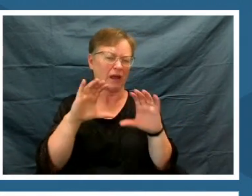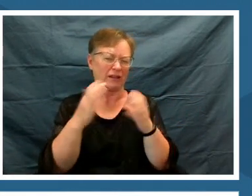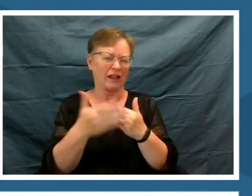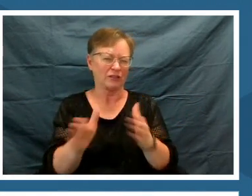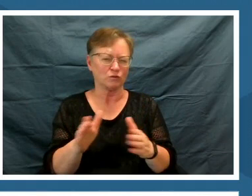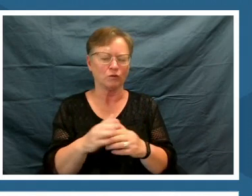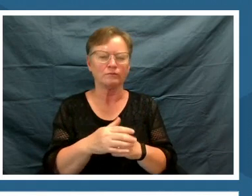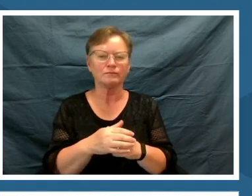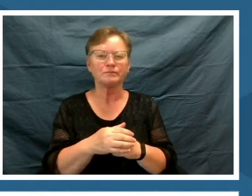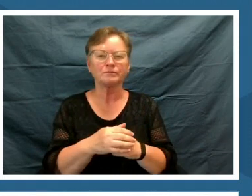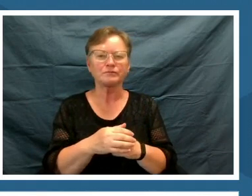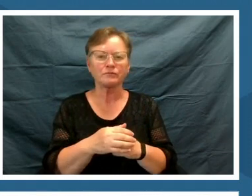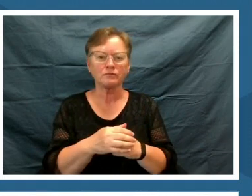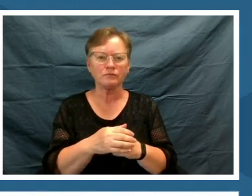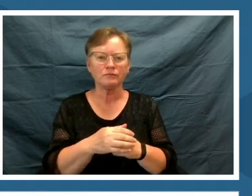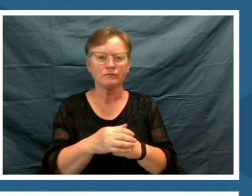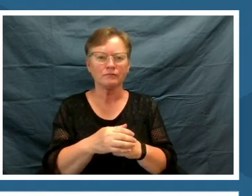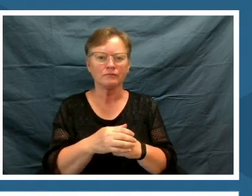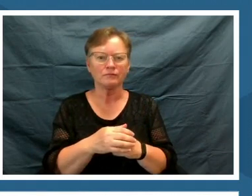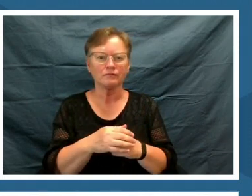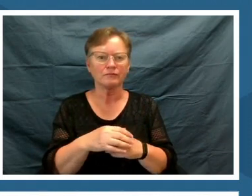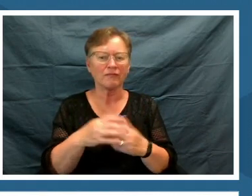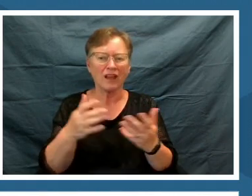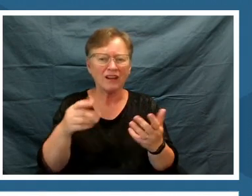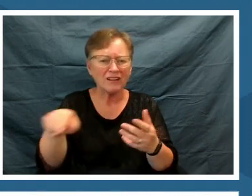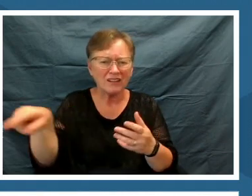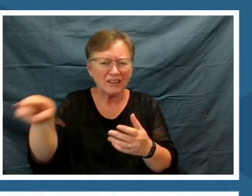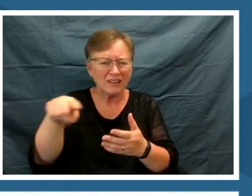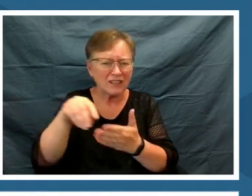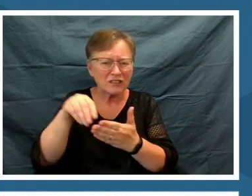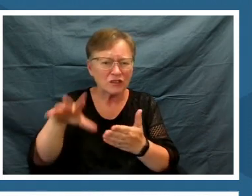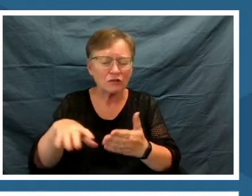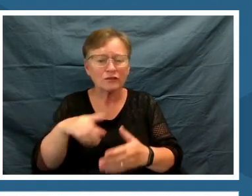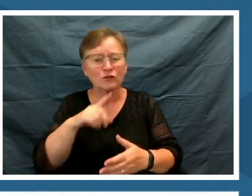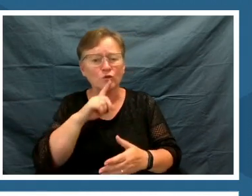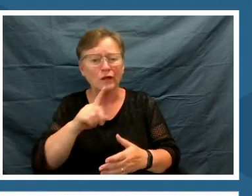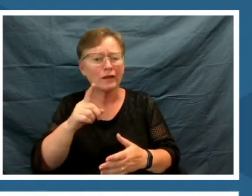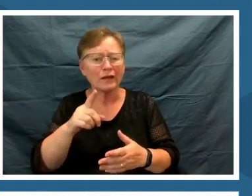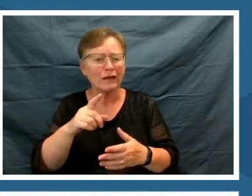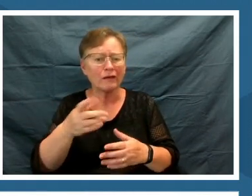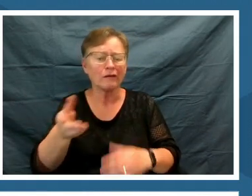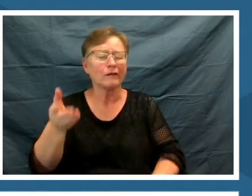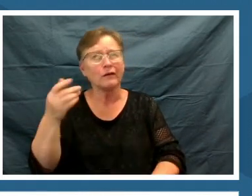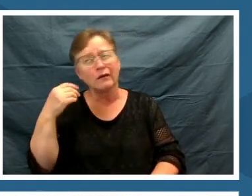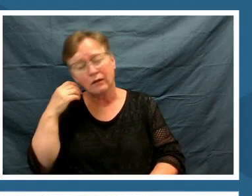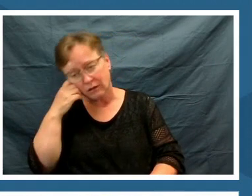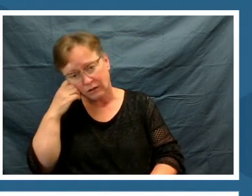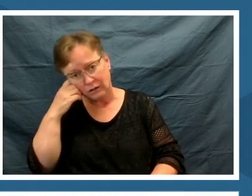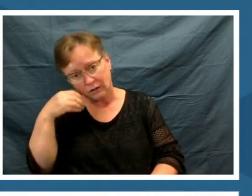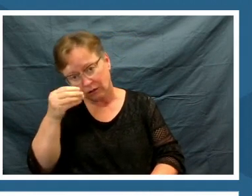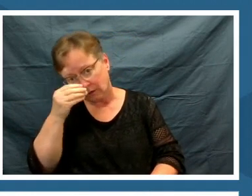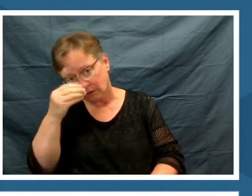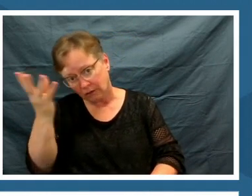you know kids who just couldn't care less about the area of a 20 by 15 foot